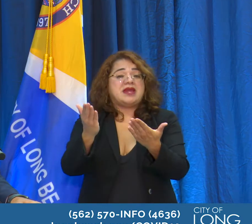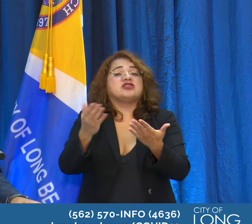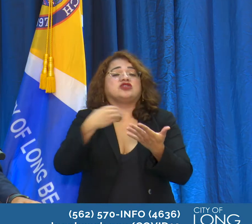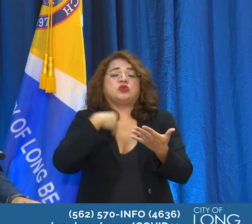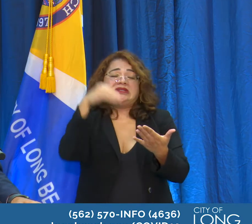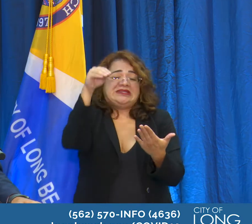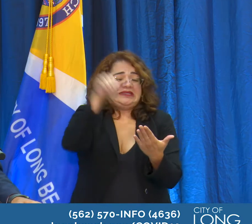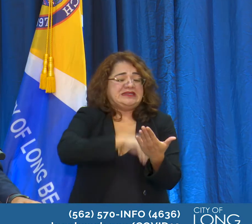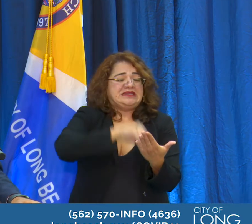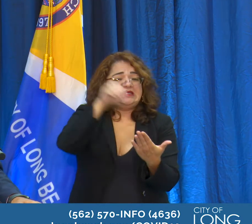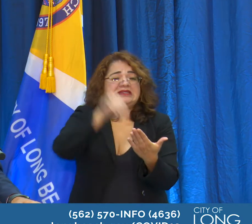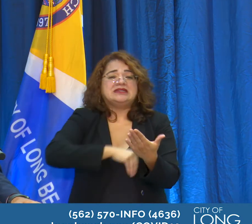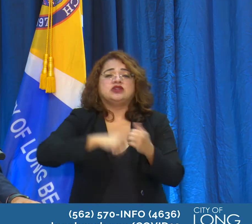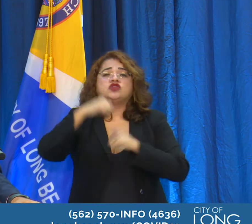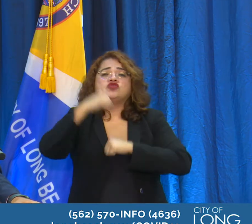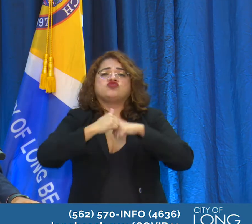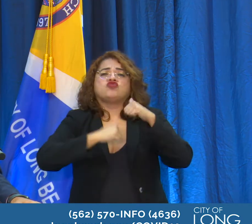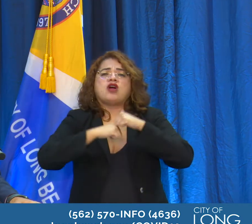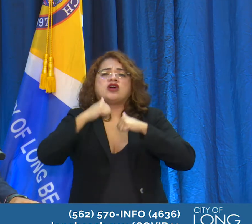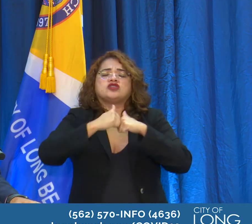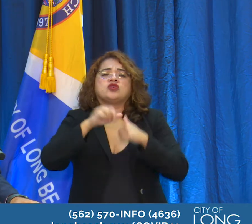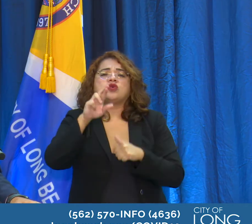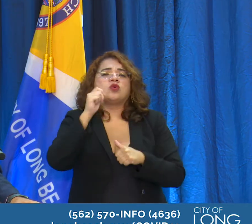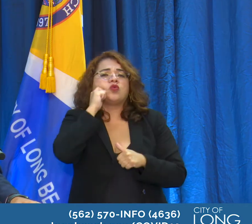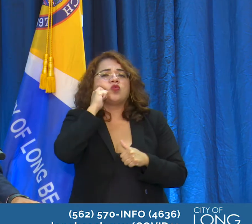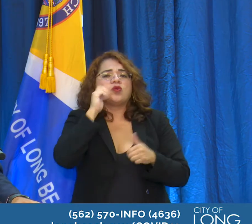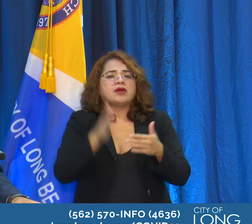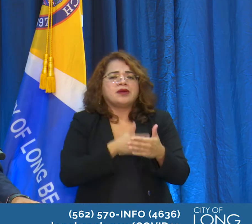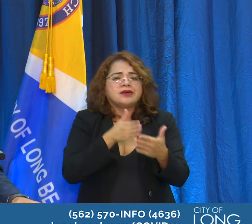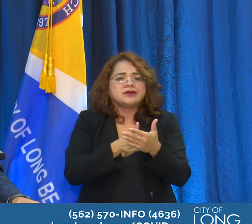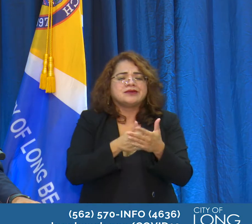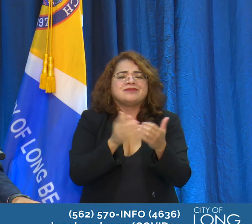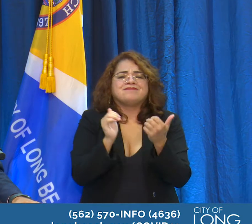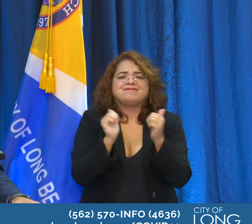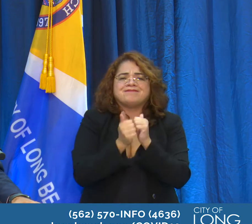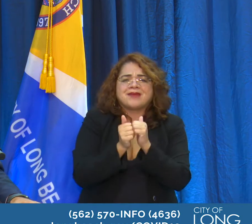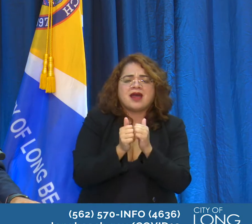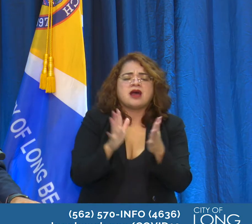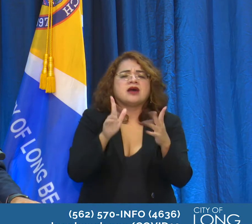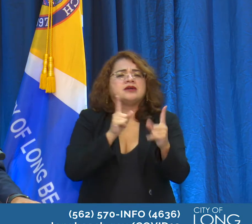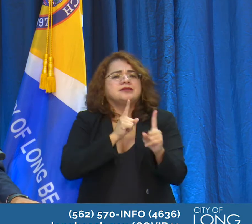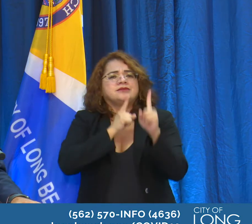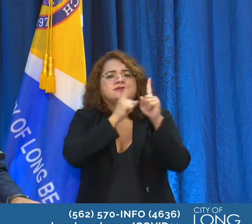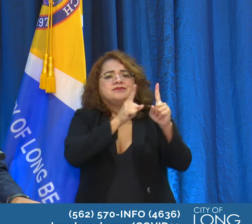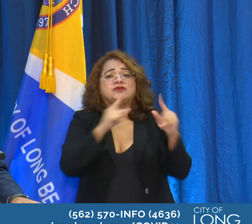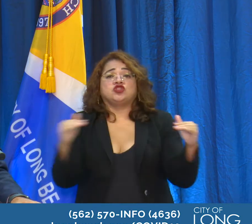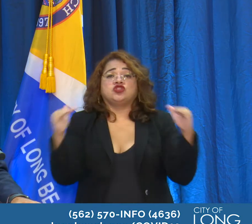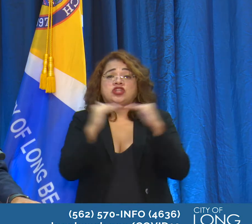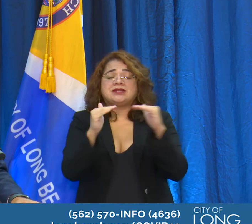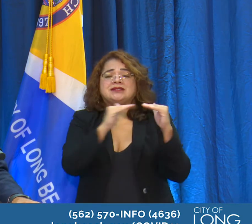structural racism, can lift up equity, can strive for justice for all people in our community,